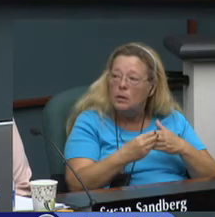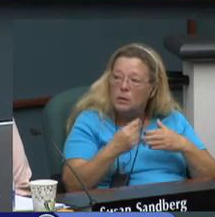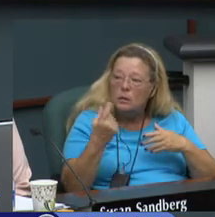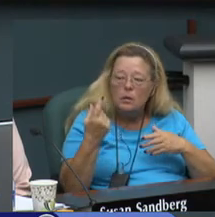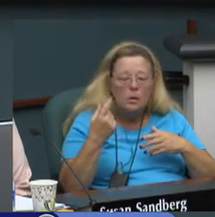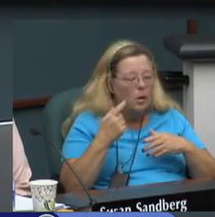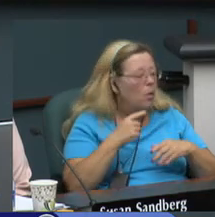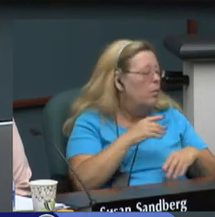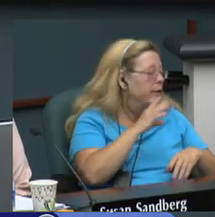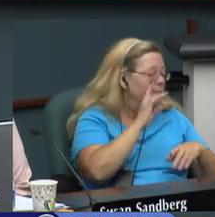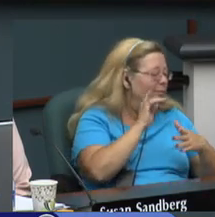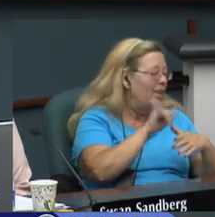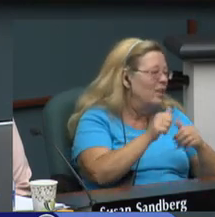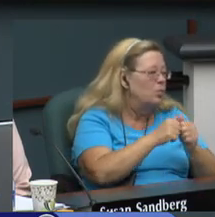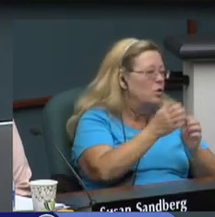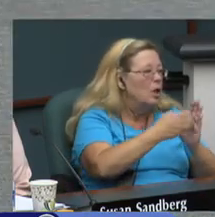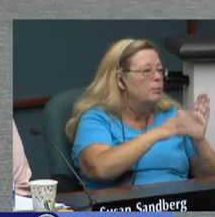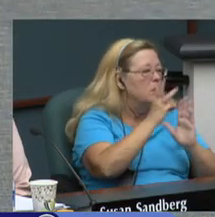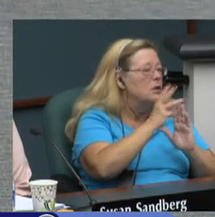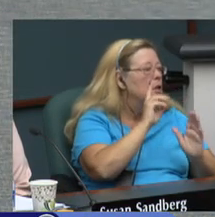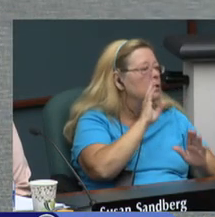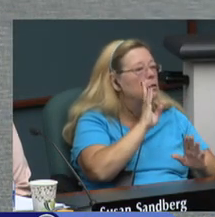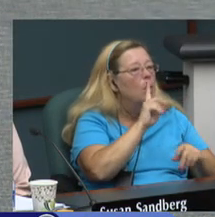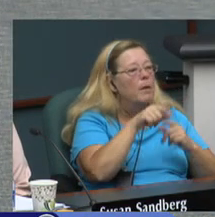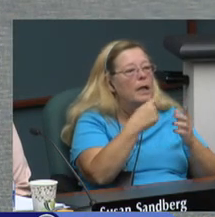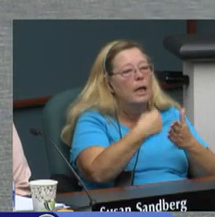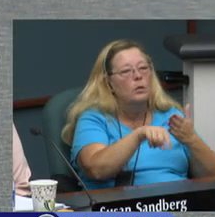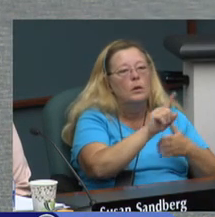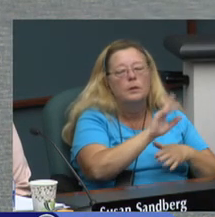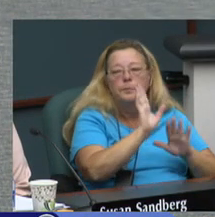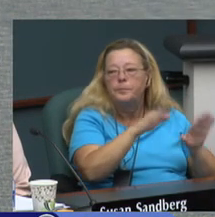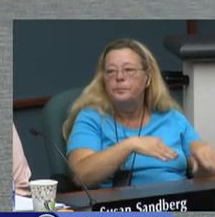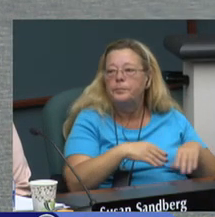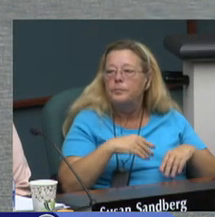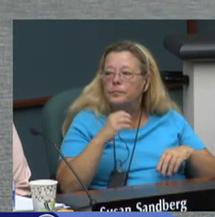up next week Thank You councilmember stir bomb